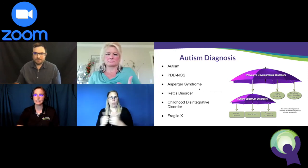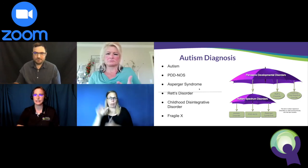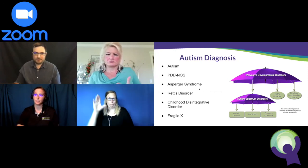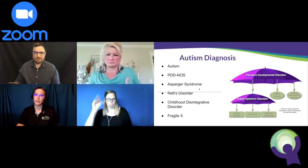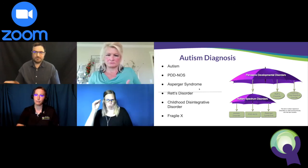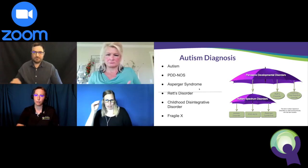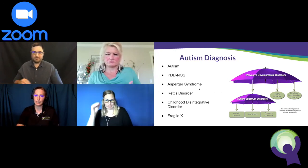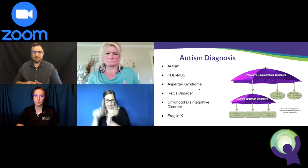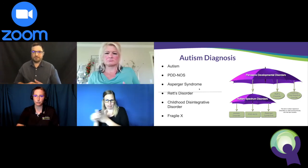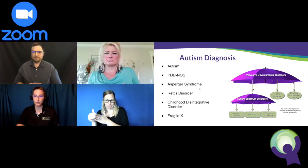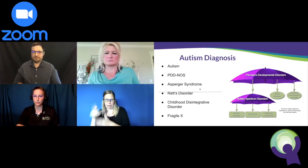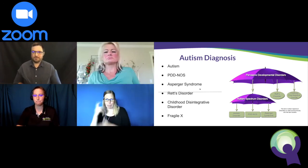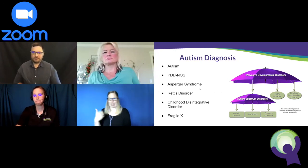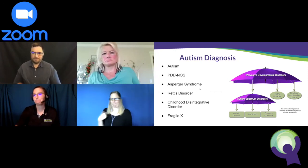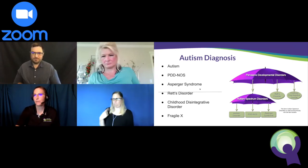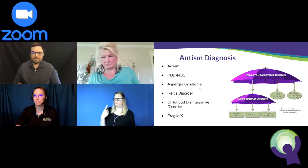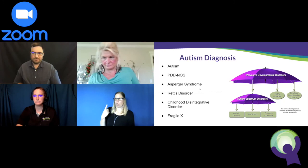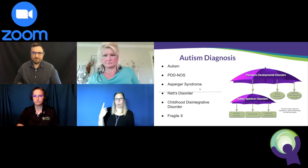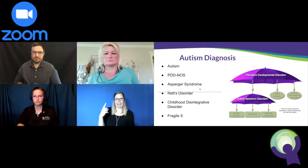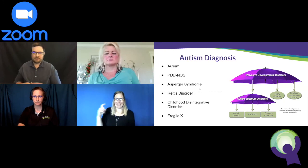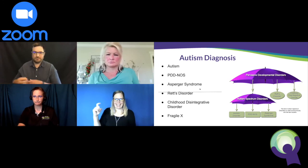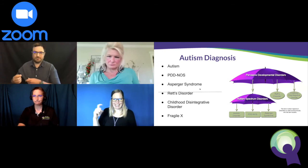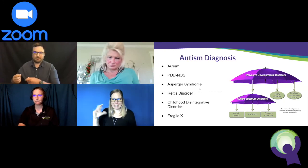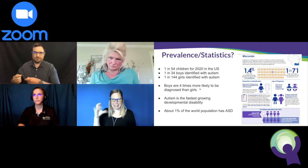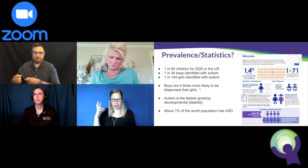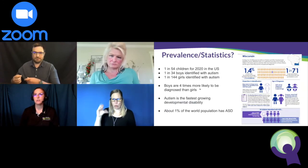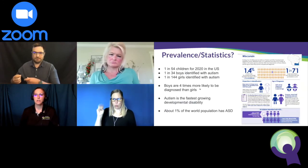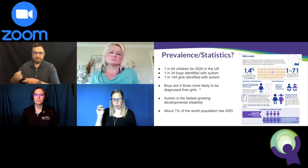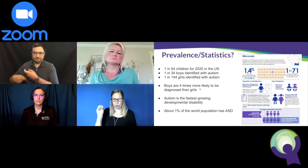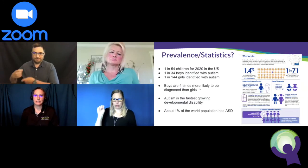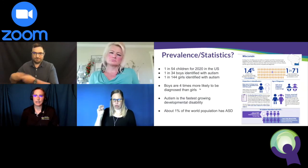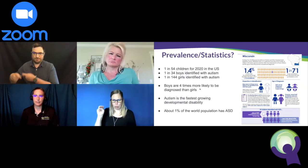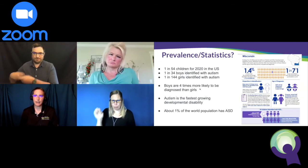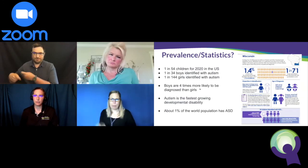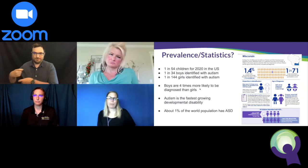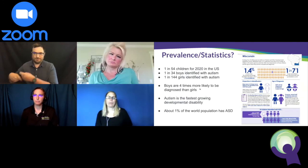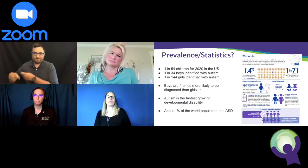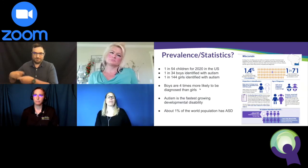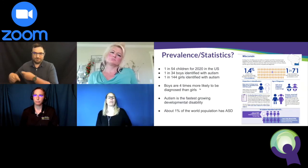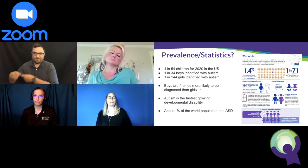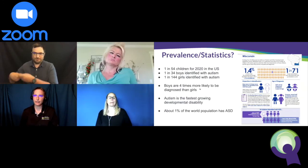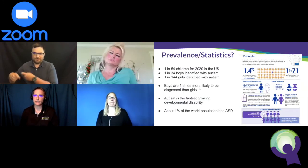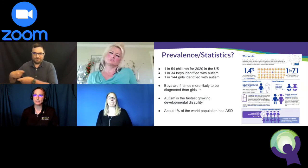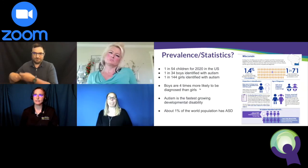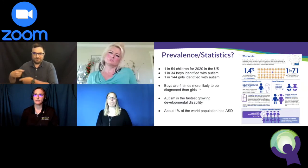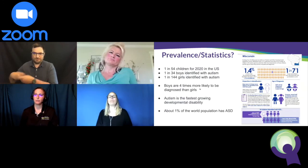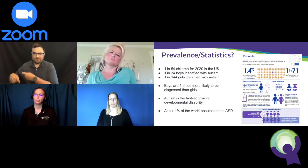they only have one X chromosome. So let's talk about prevalence or